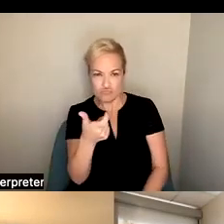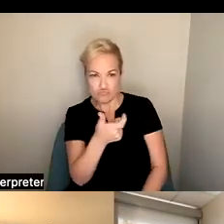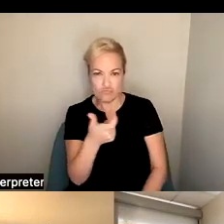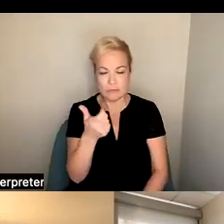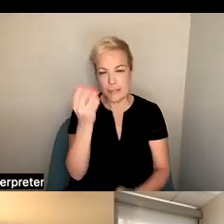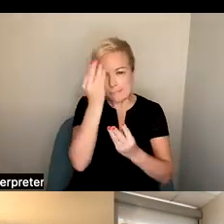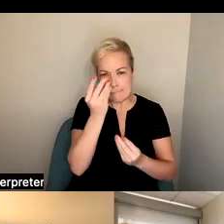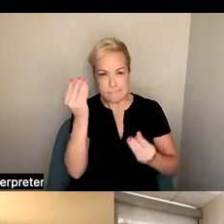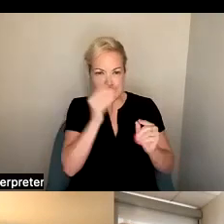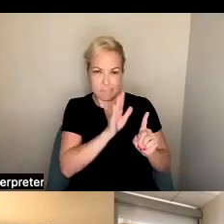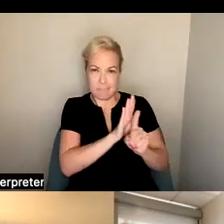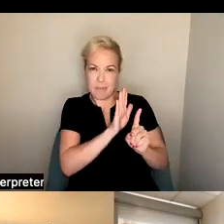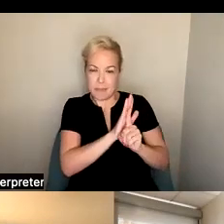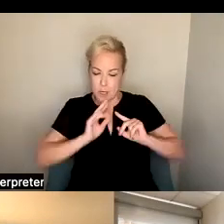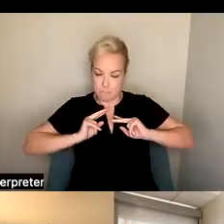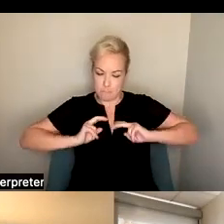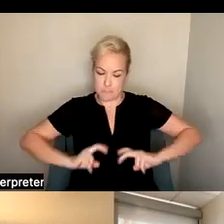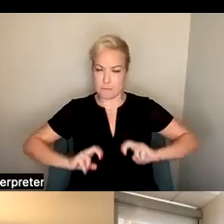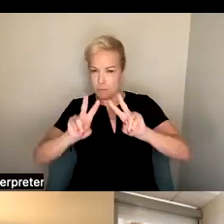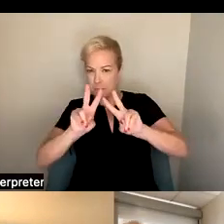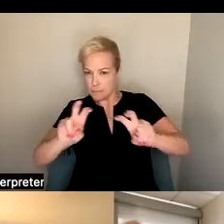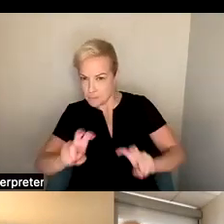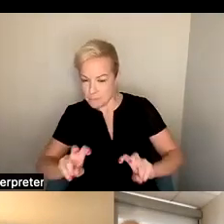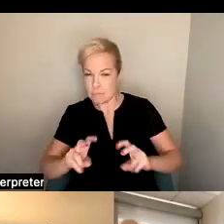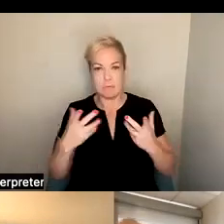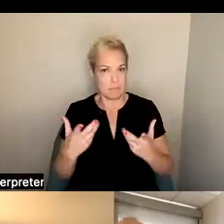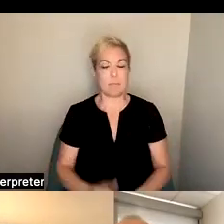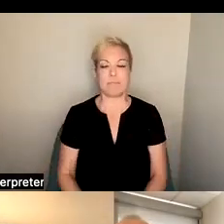about it and their own way of interpreting this piece, and my mentor and friend John